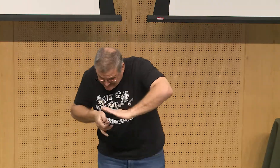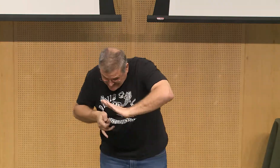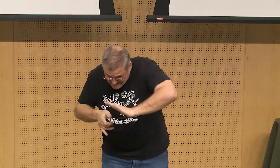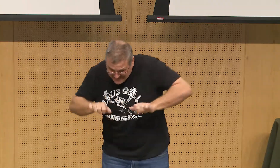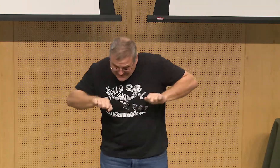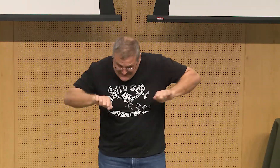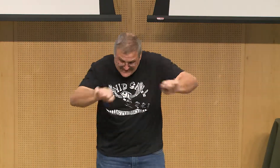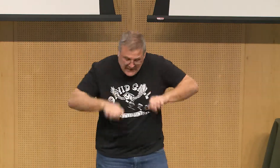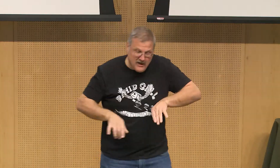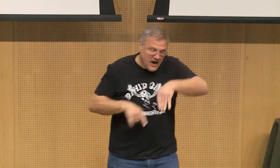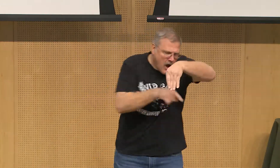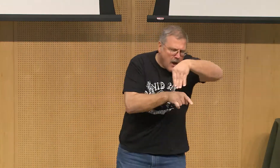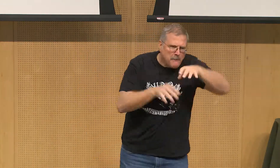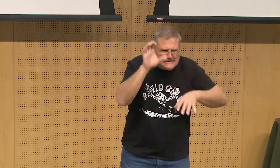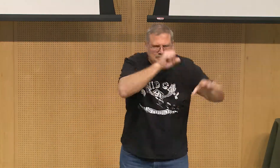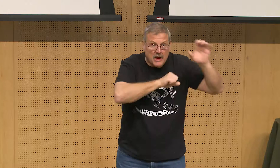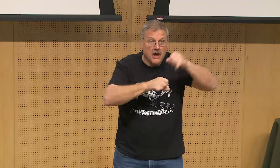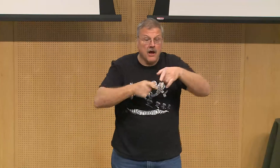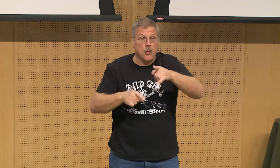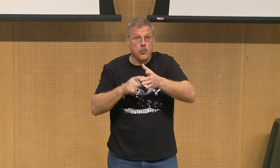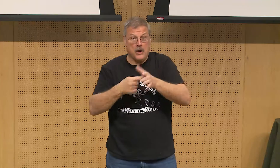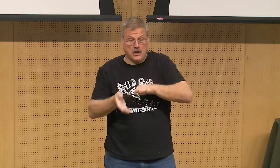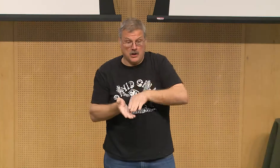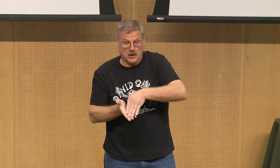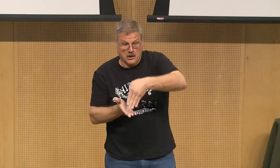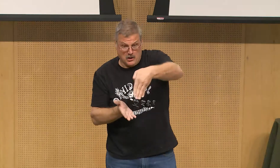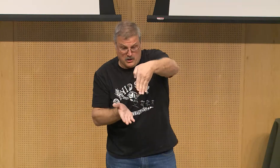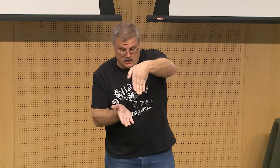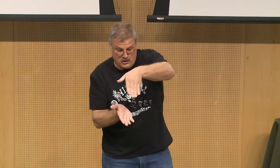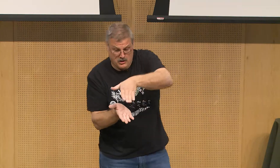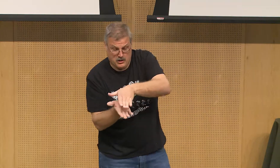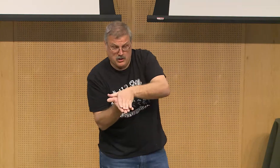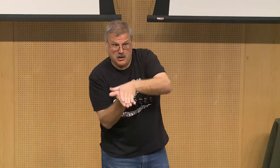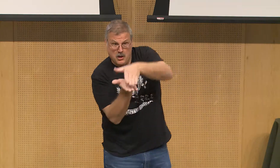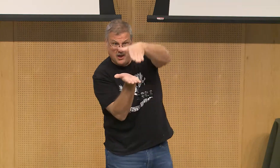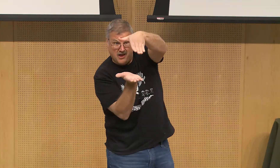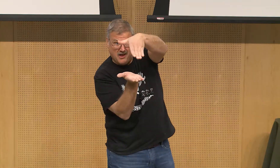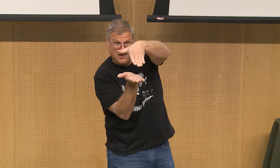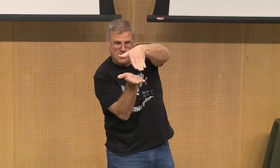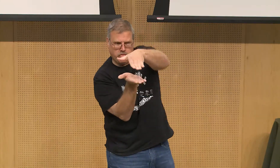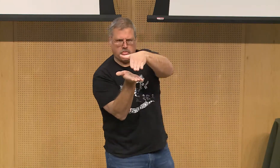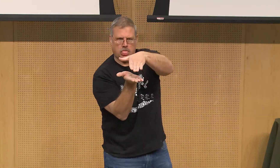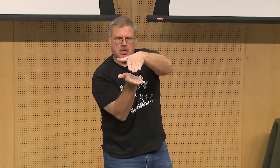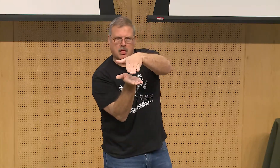you'd have to put it back down, but the problem with that is, once you pick up the paper and put it back down,